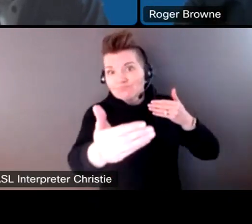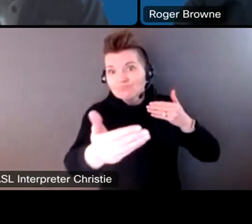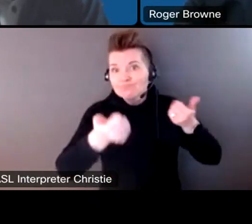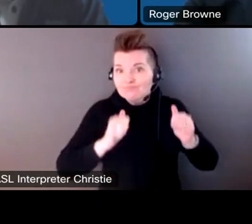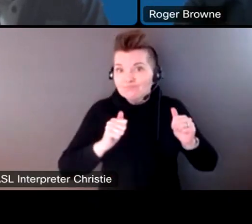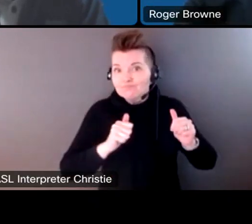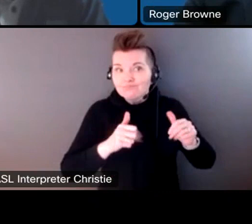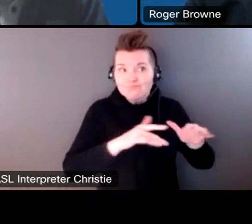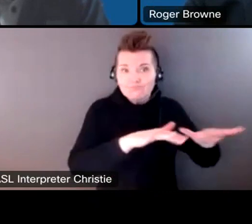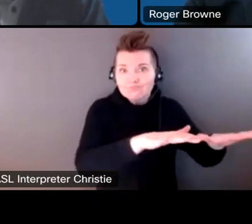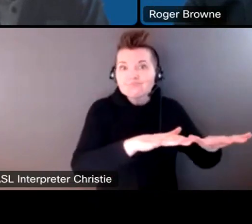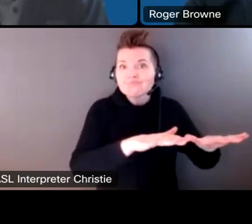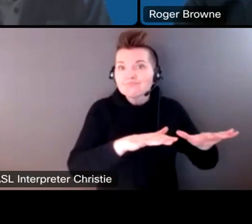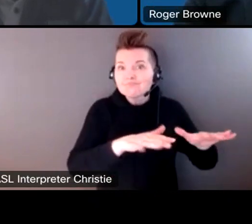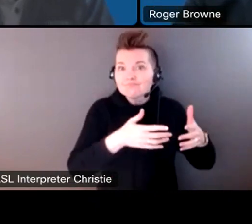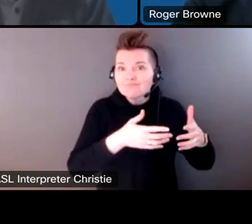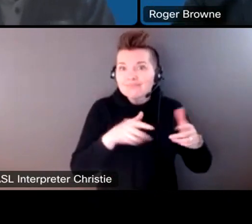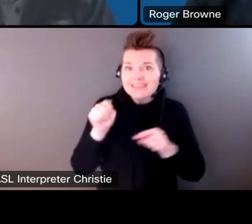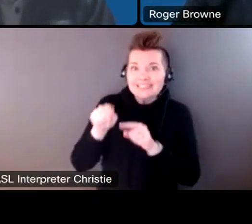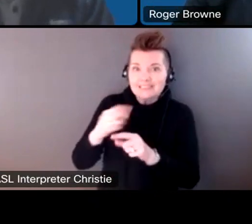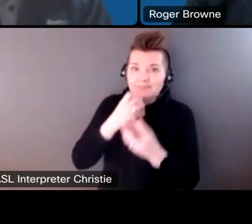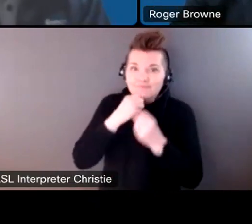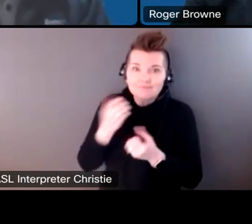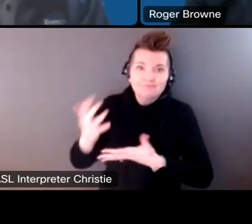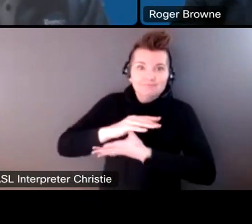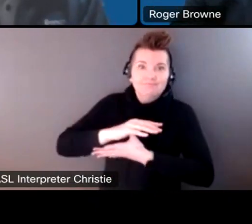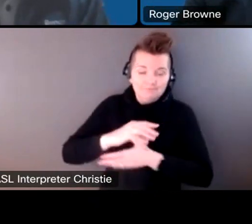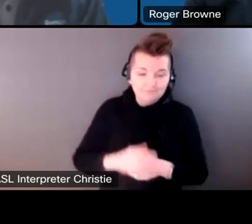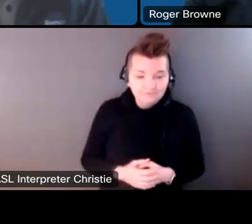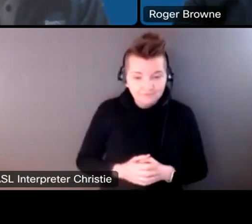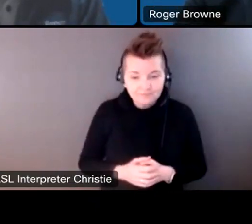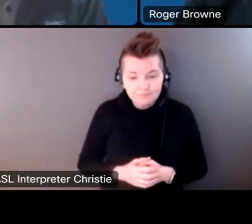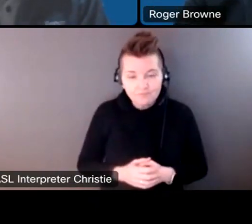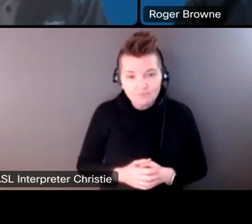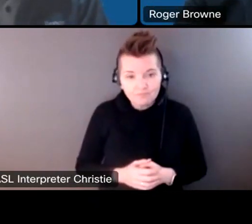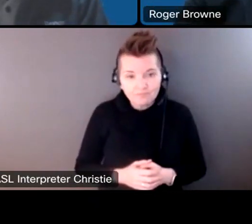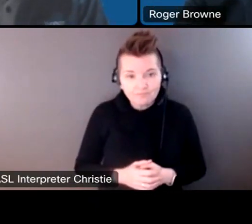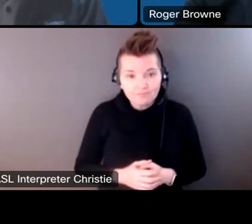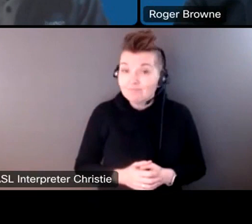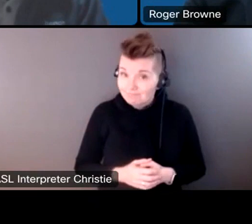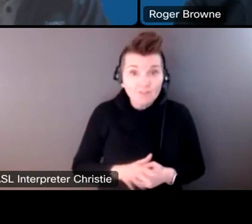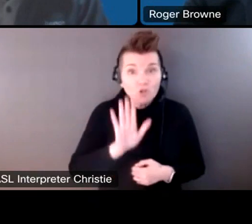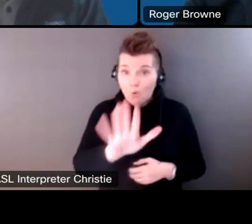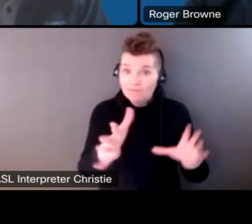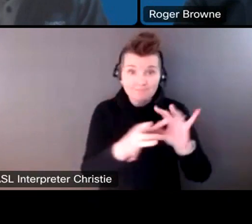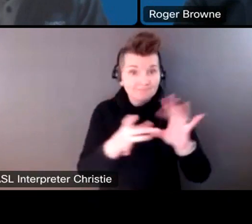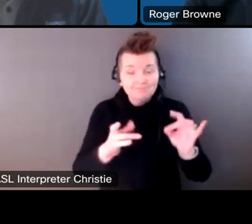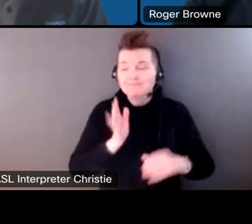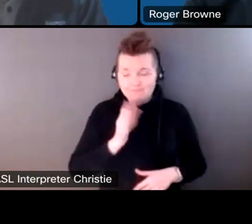to sort of stay on top of it on the go forward. So really this is the type of thinking that we're looking to take going forward.